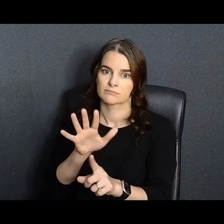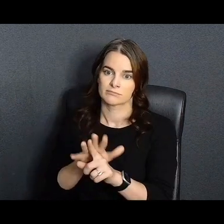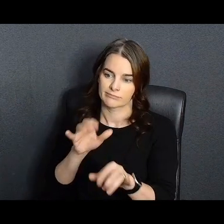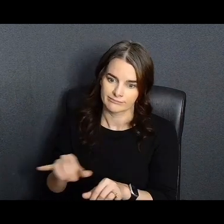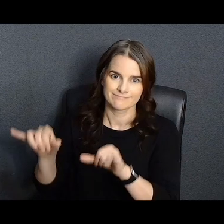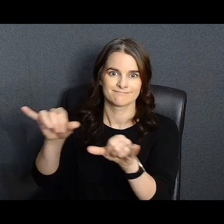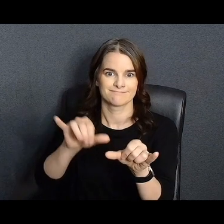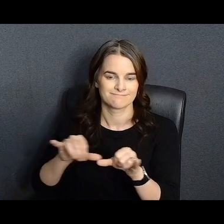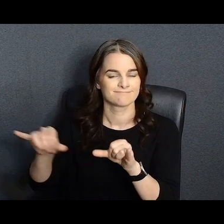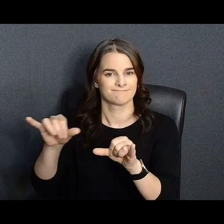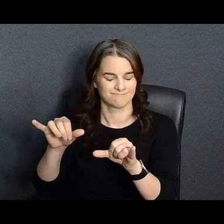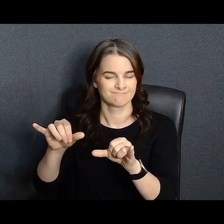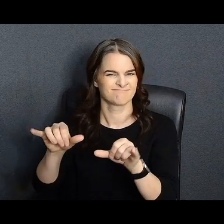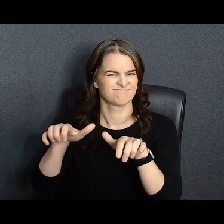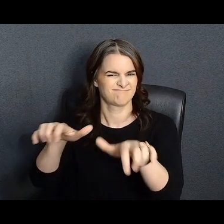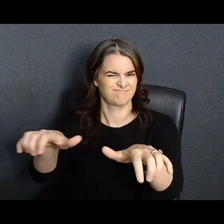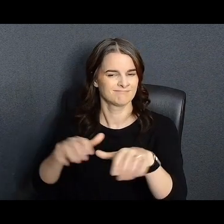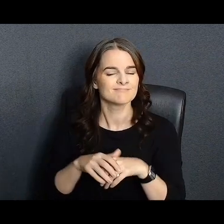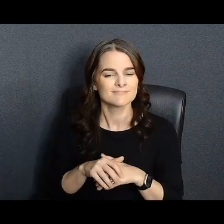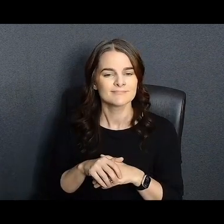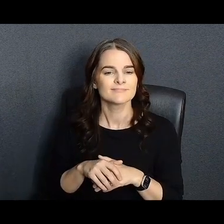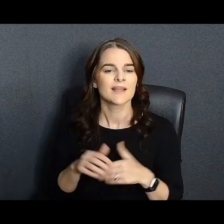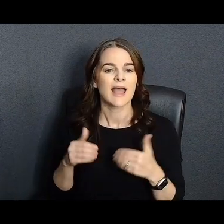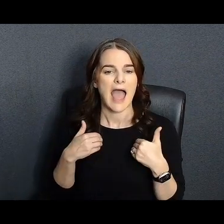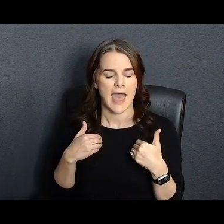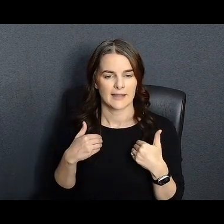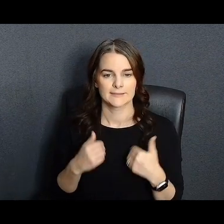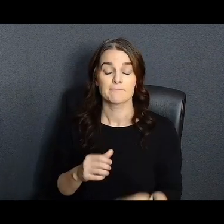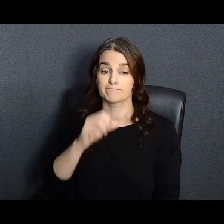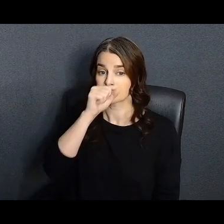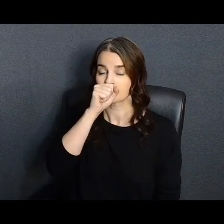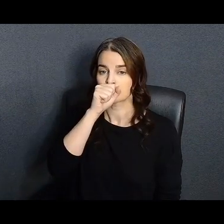It has the proprietary language system called WordPower,